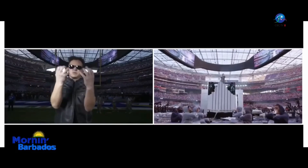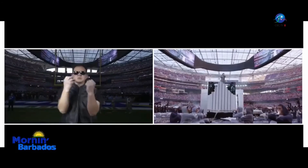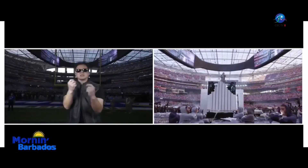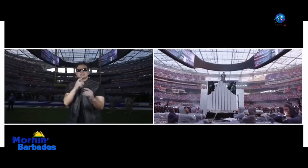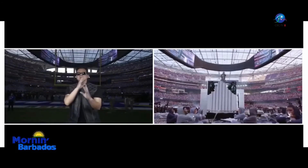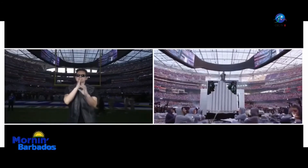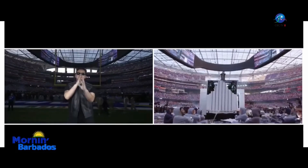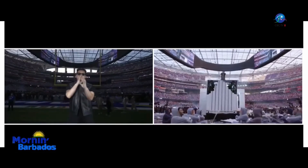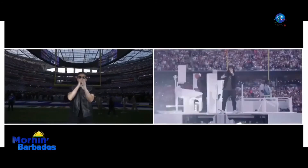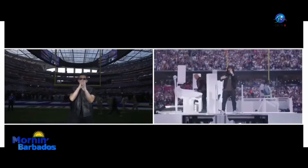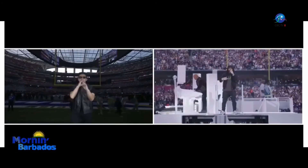when they moved